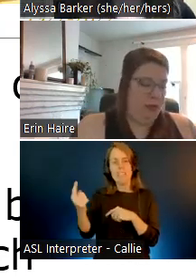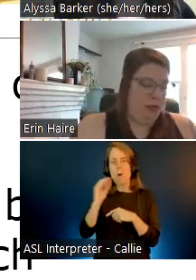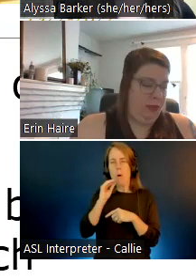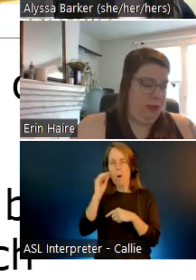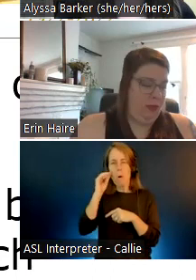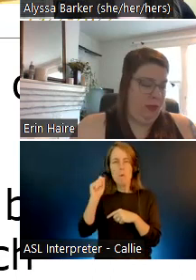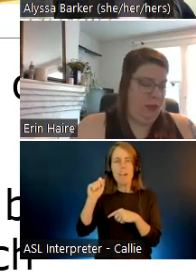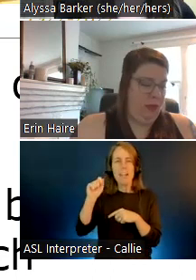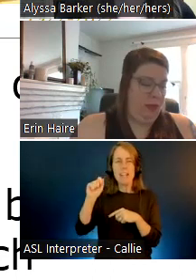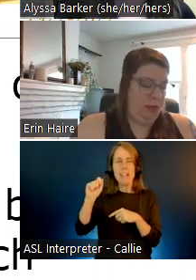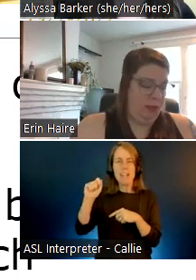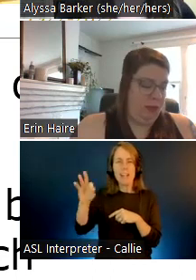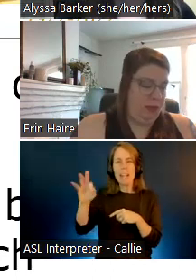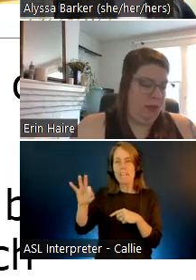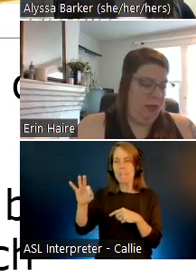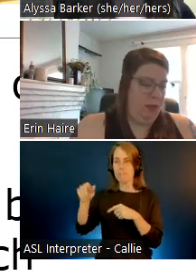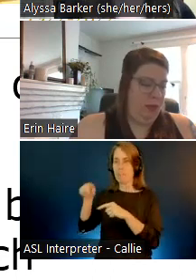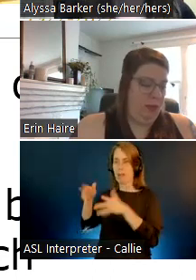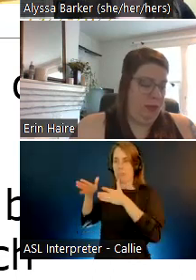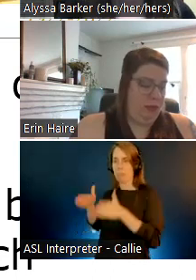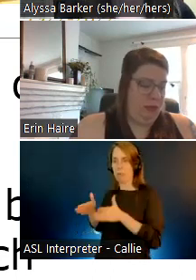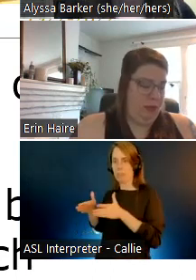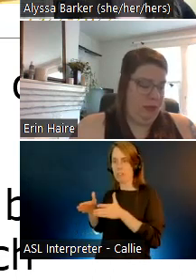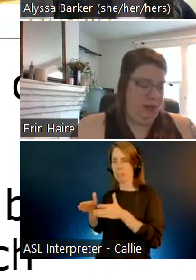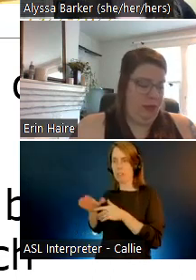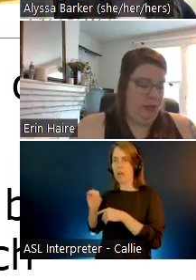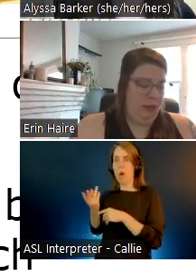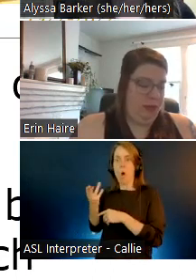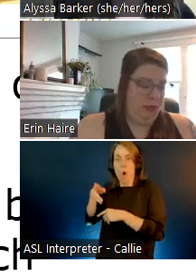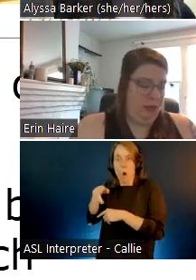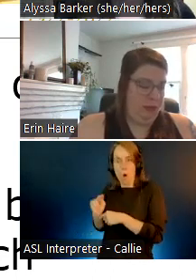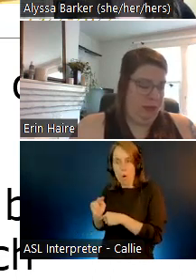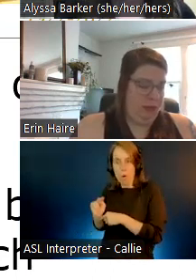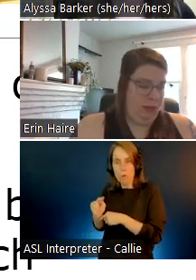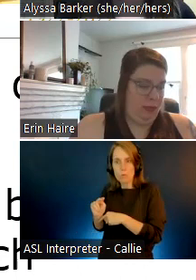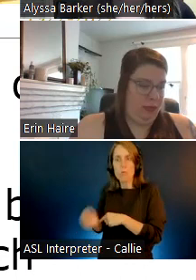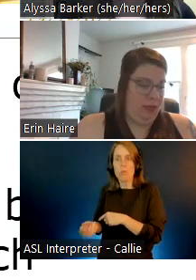include personal homes not necessarily just rentals so three or fewer homes would be exempt